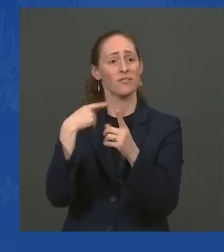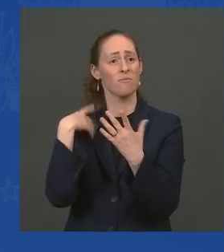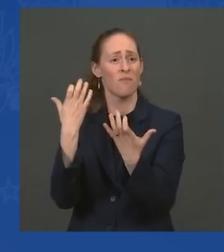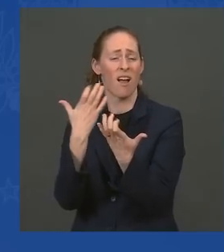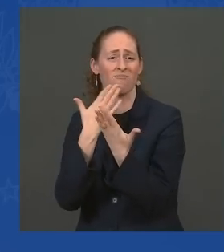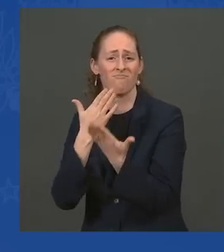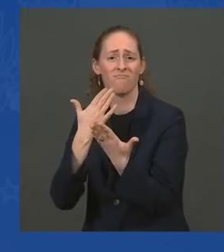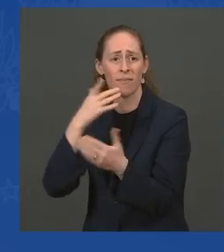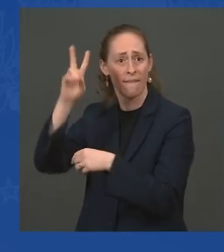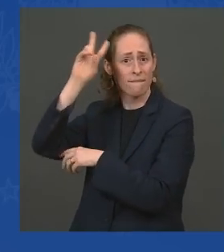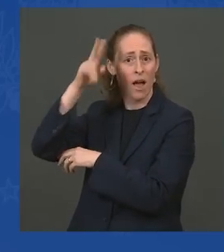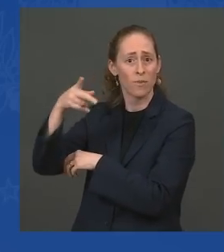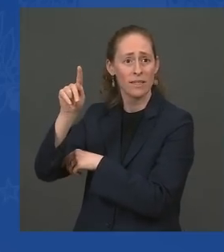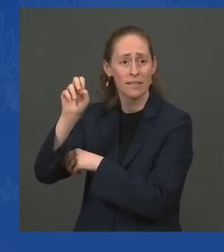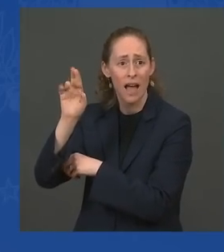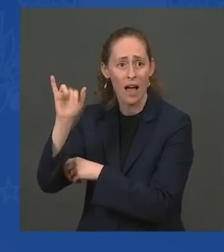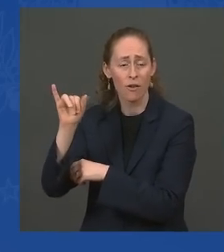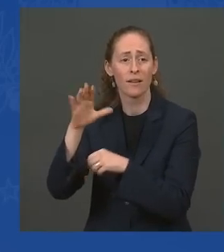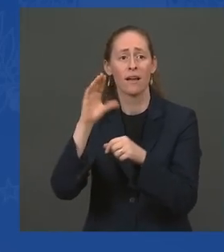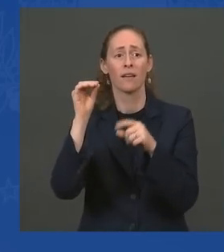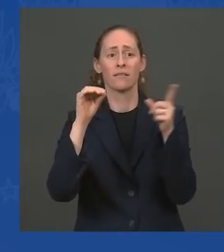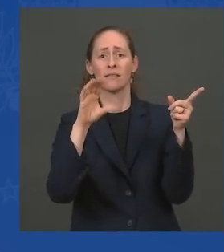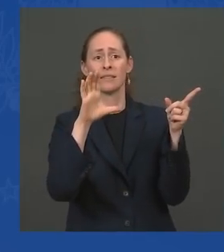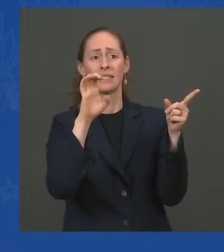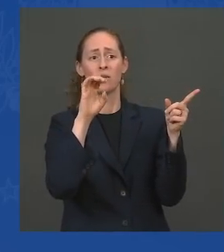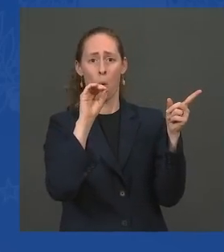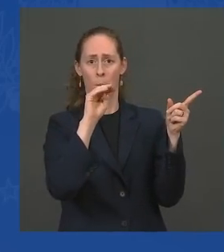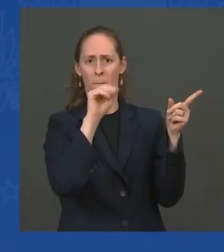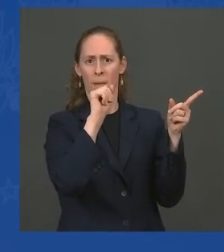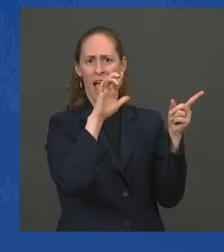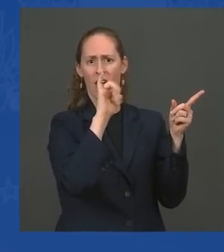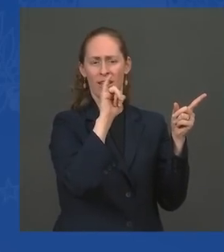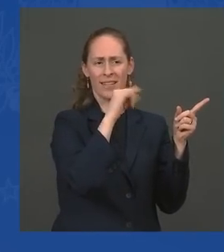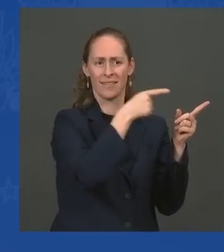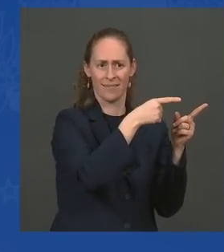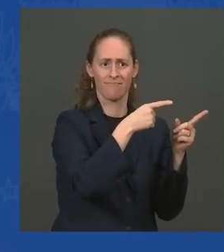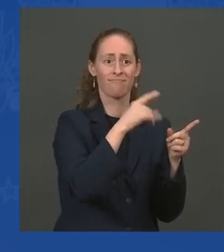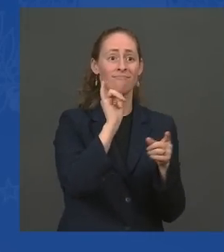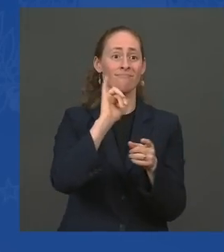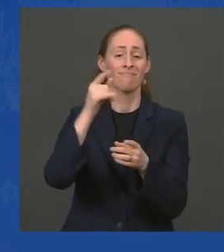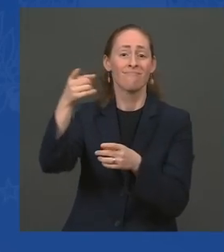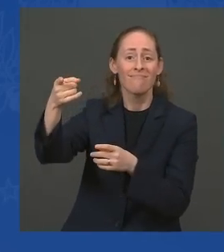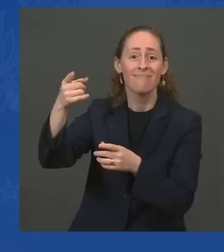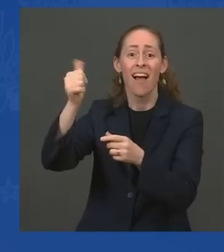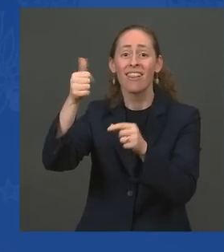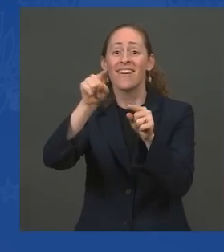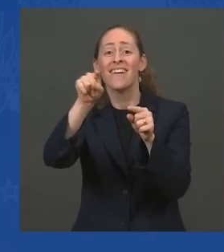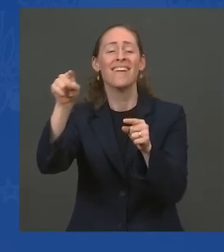CEO Mary Barra to you, and the members of UAW Local 22,